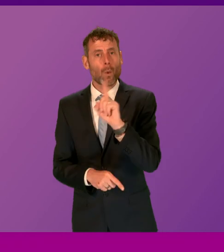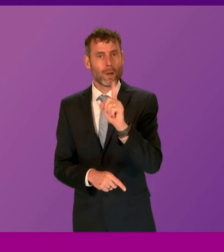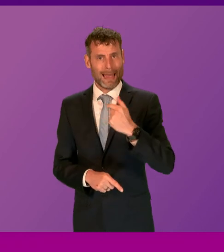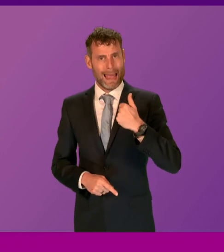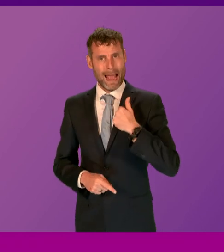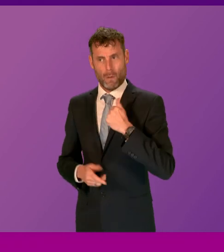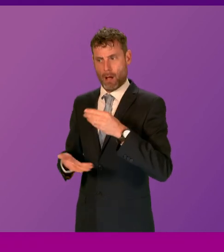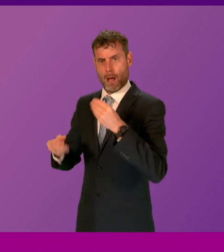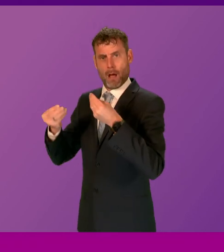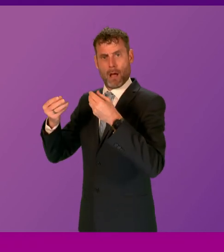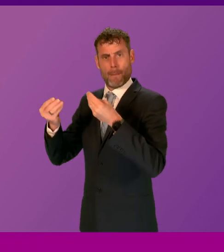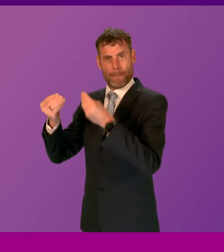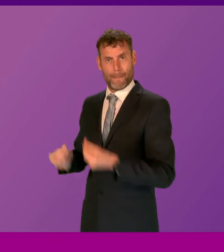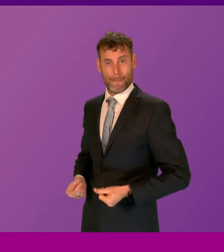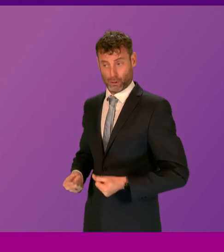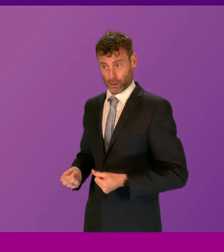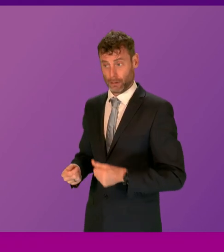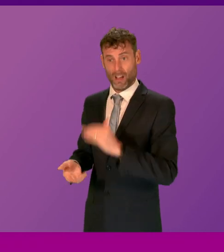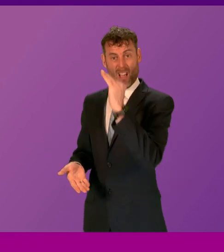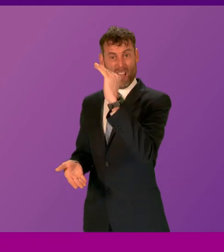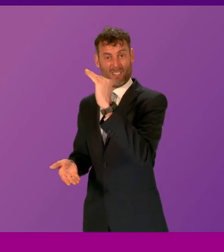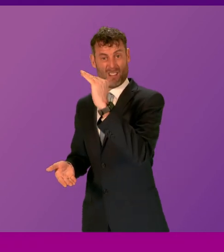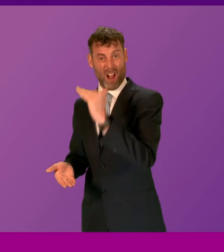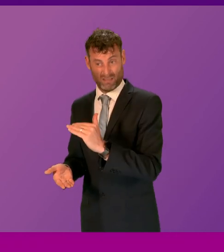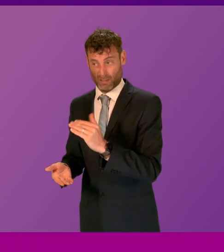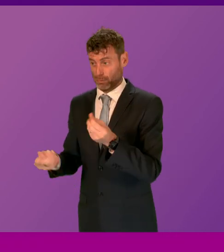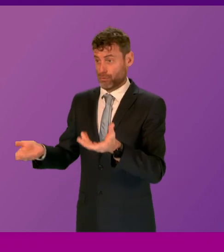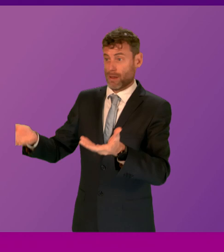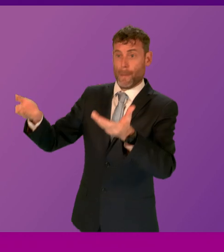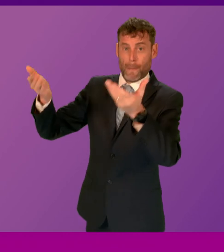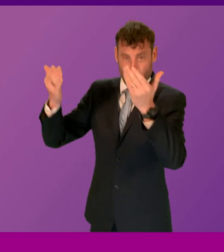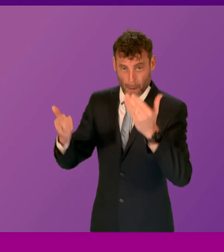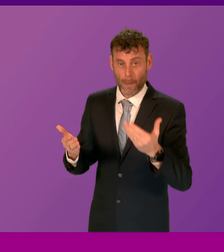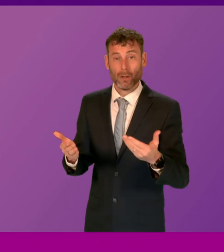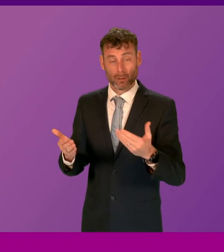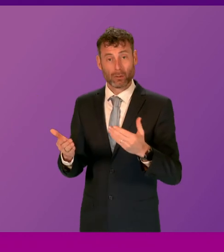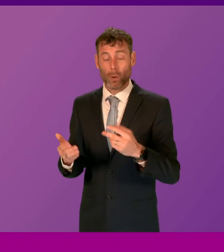couple of years, including a £1.3 billion cut to our capital budget, which directly